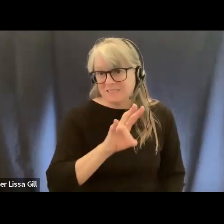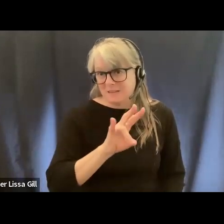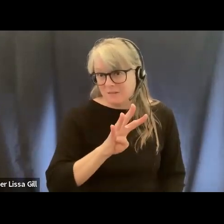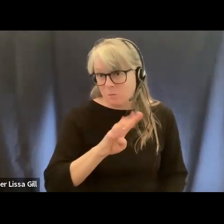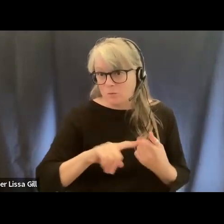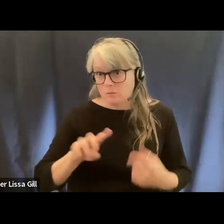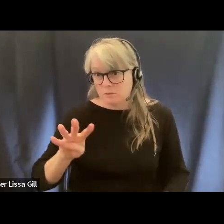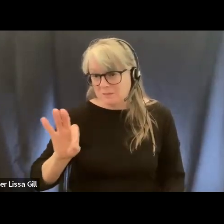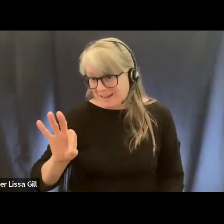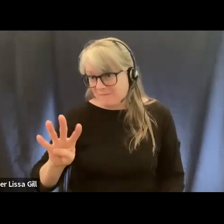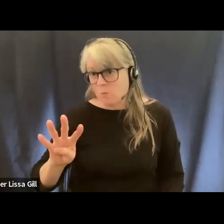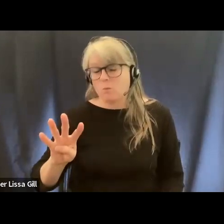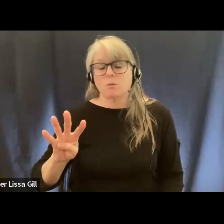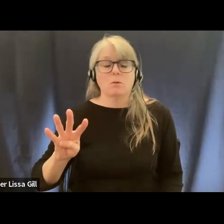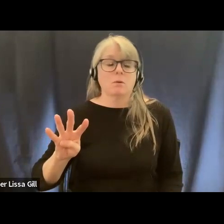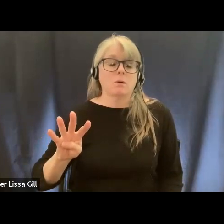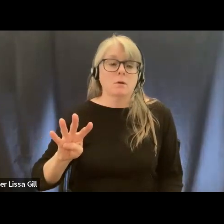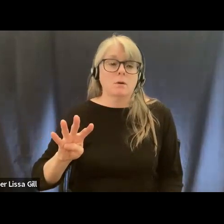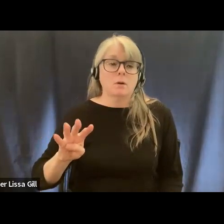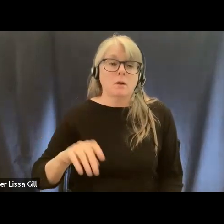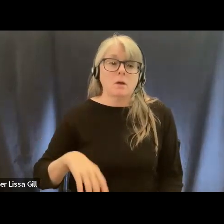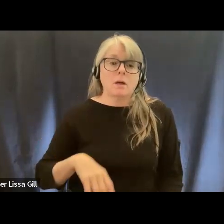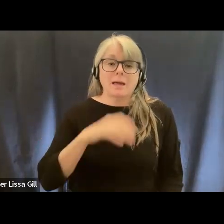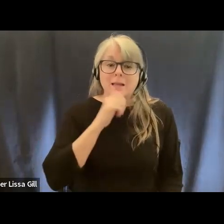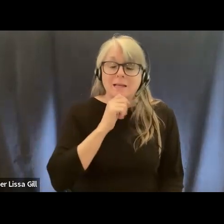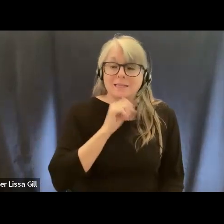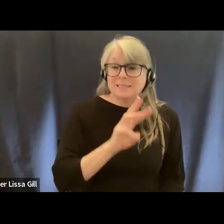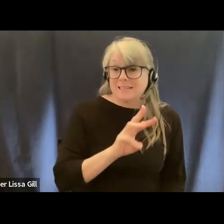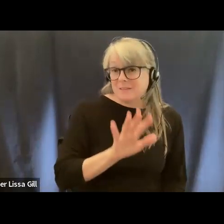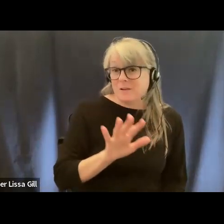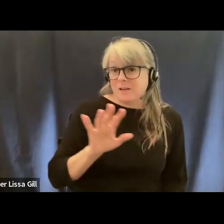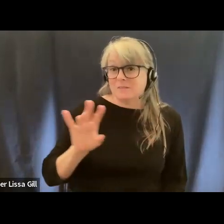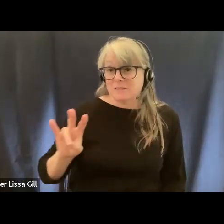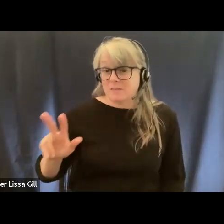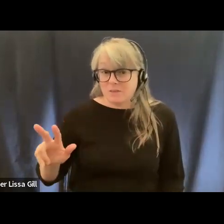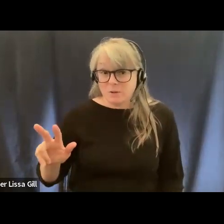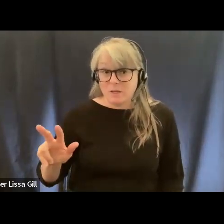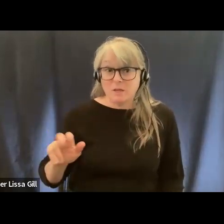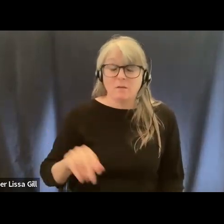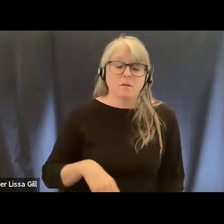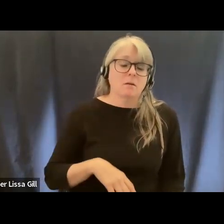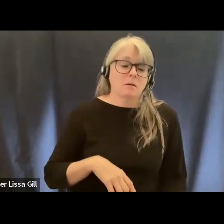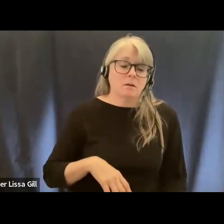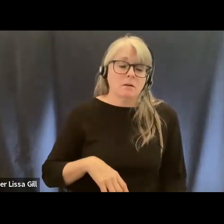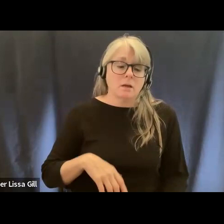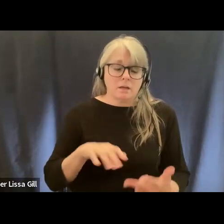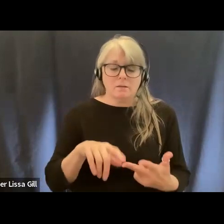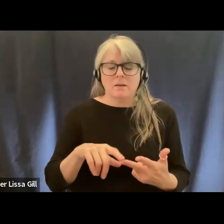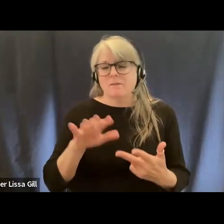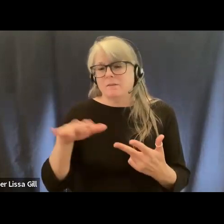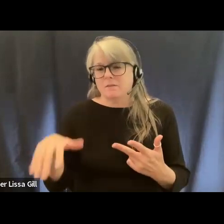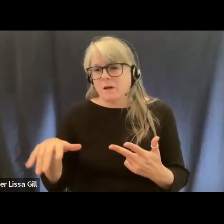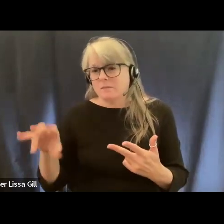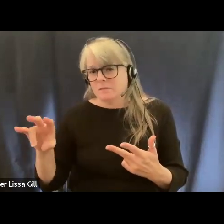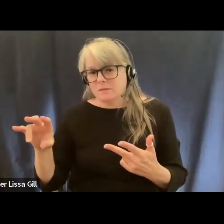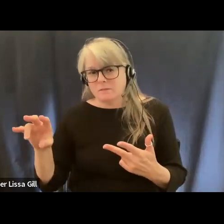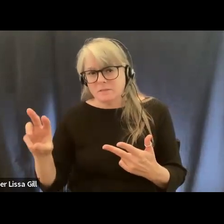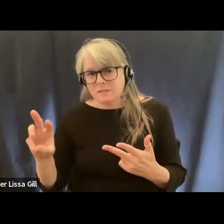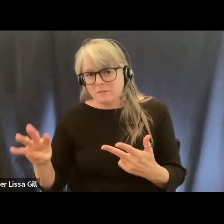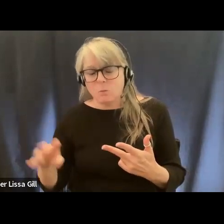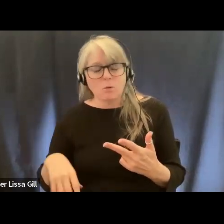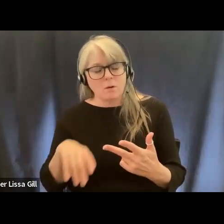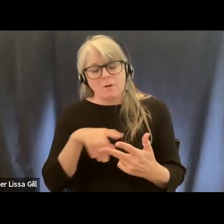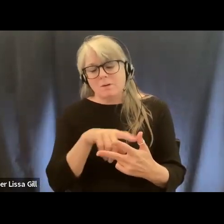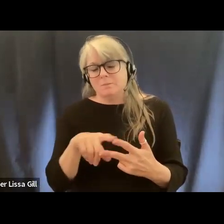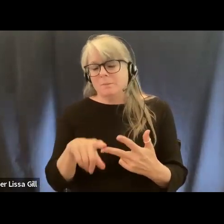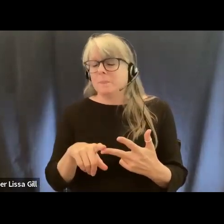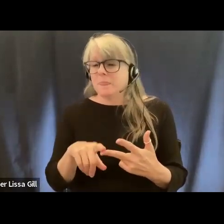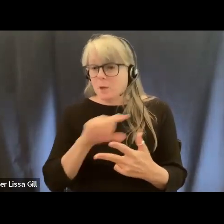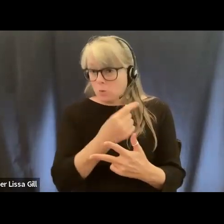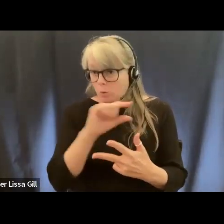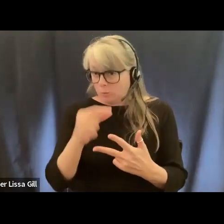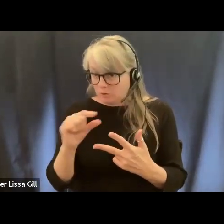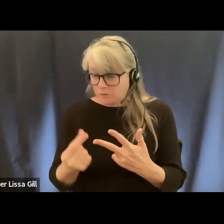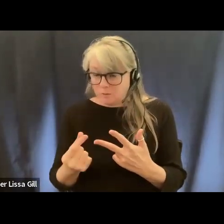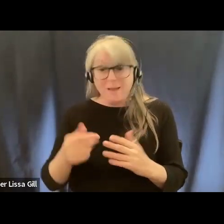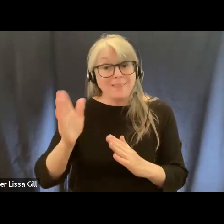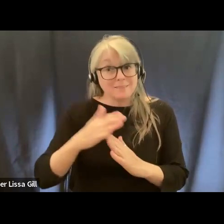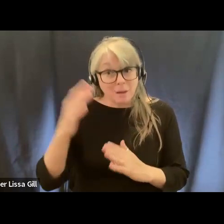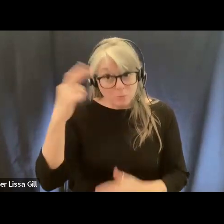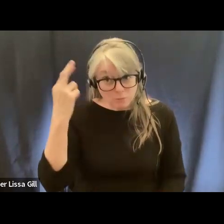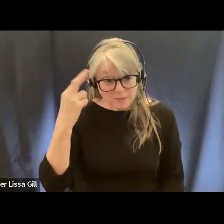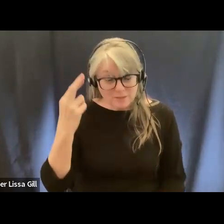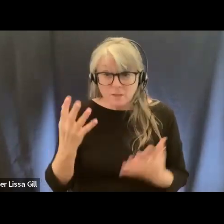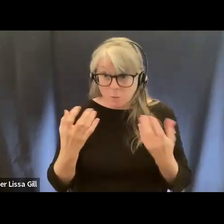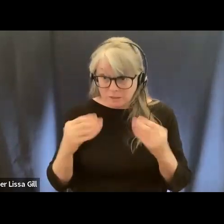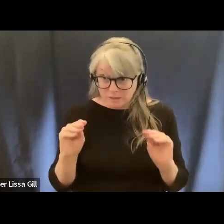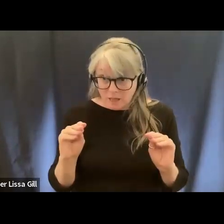And 65 to 73 55 to 64 so your top 3 people that are aging out right now and in our downsizing the number one reason they want to sell is they want to be closer to family.